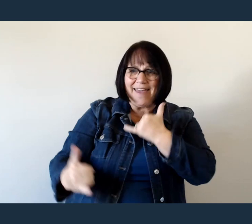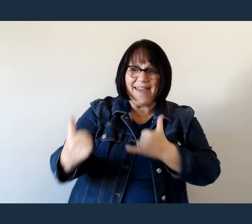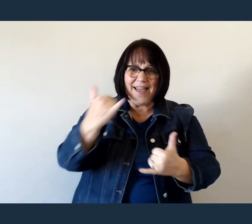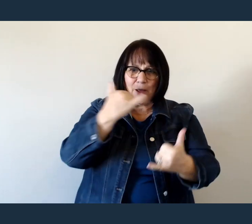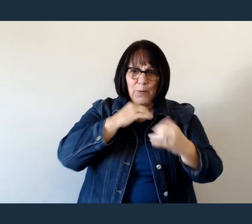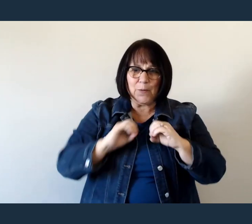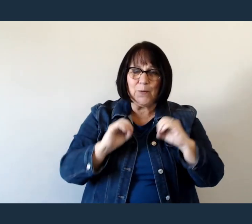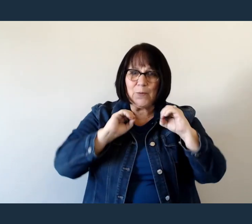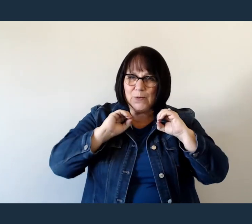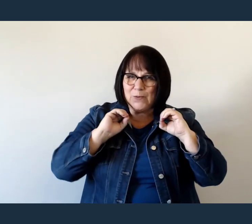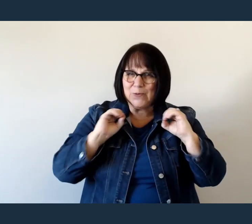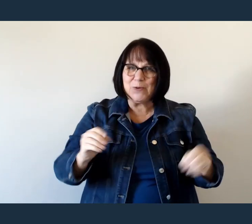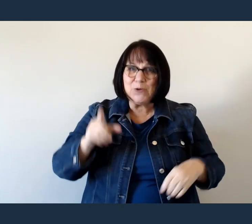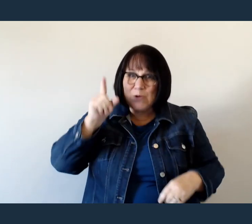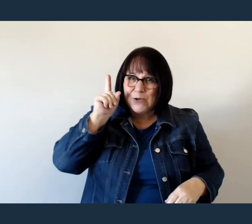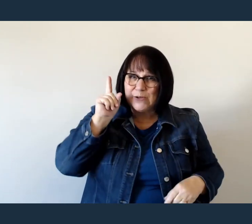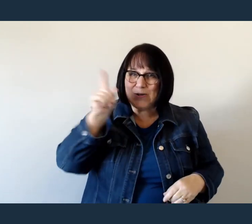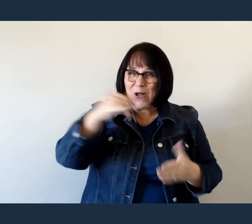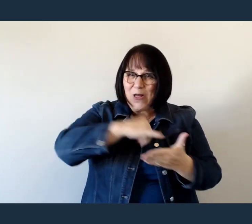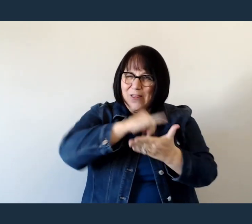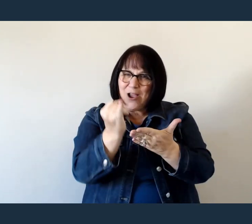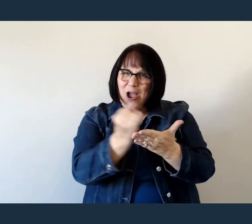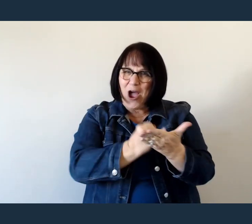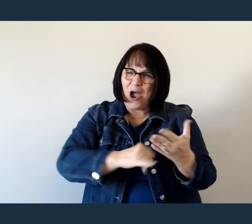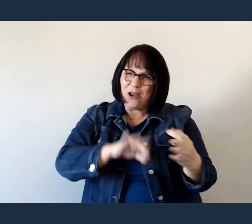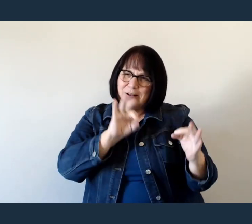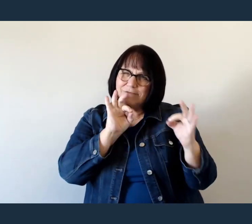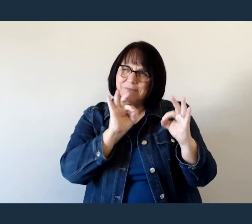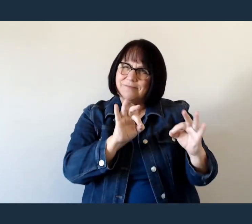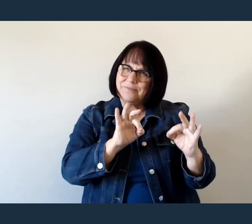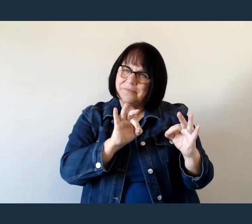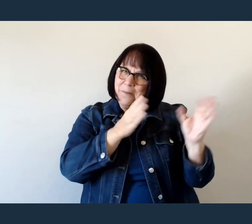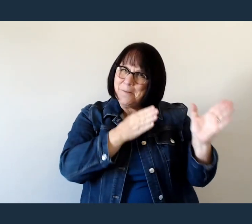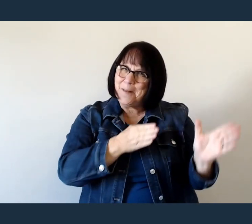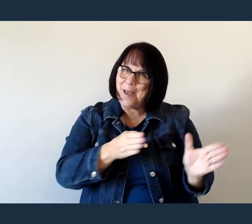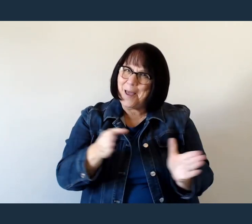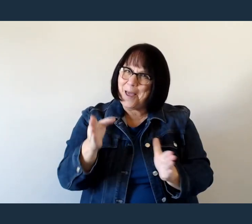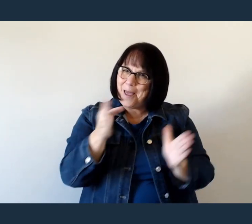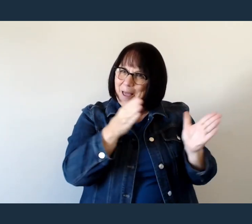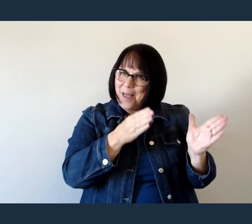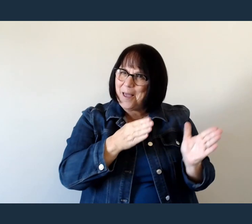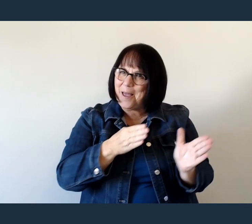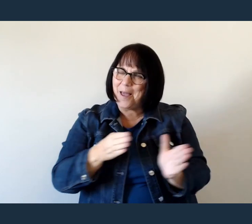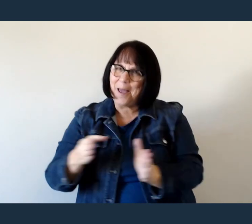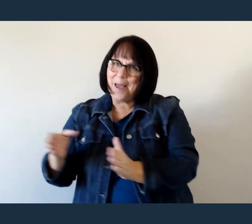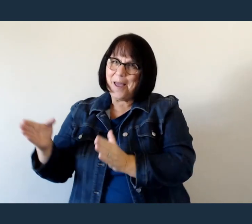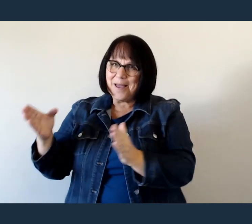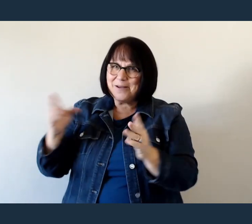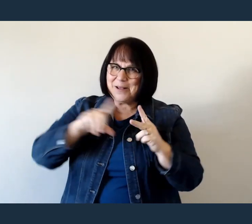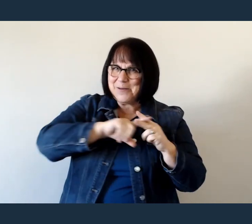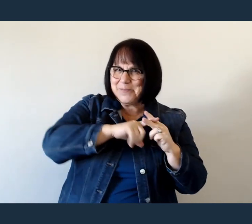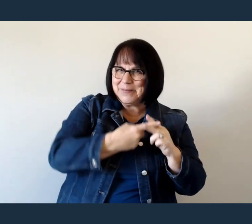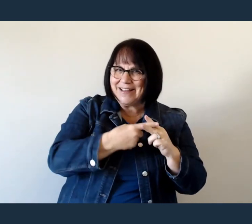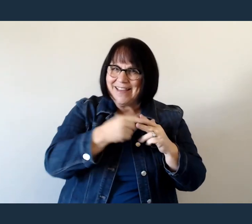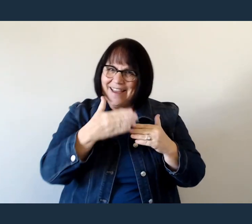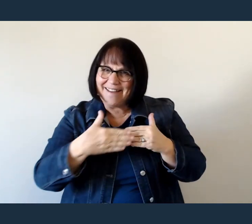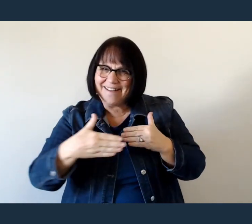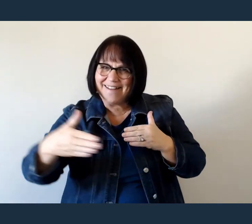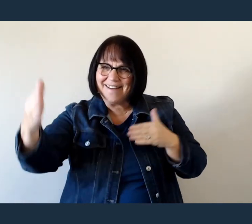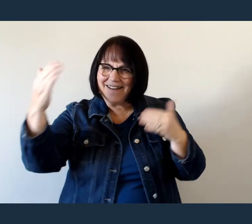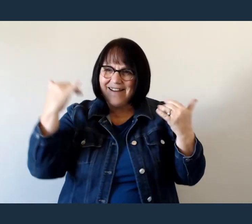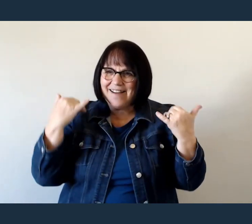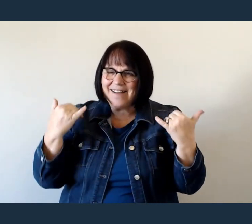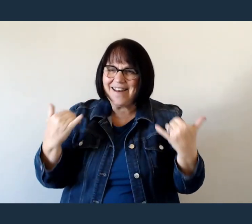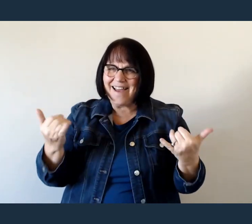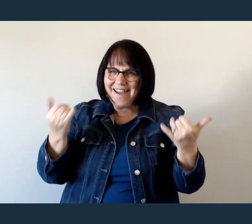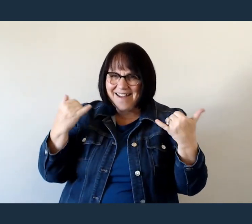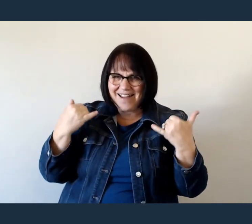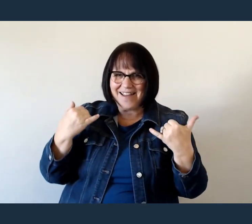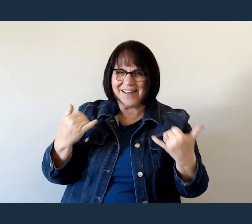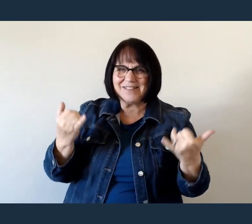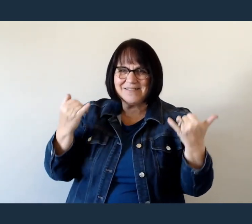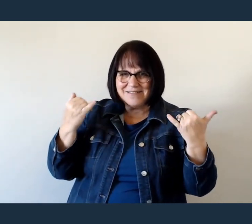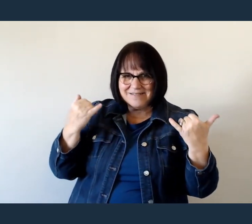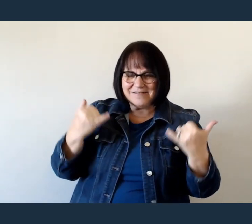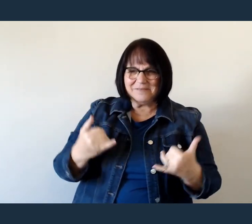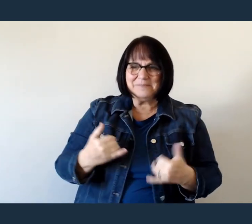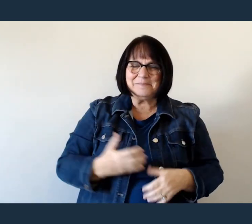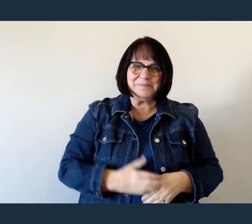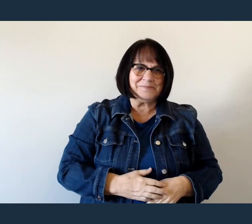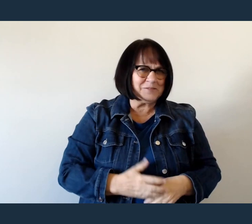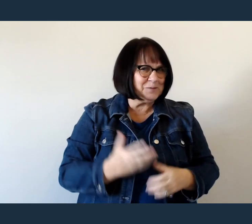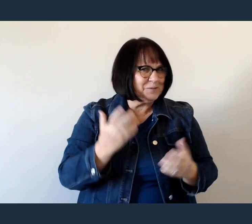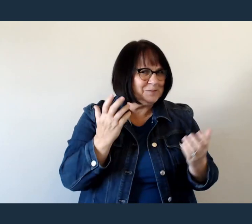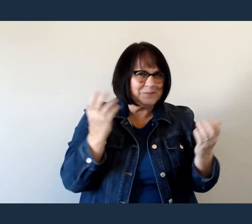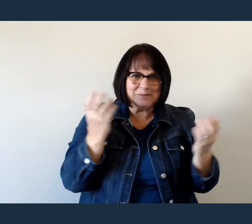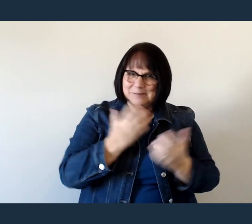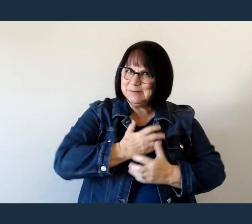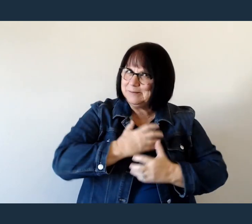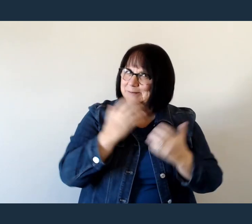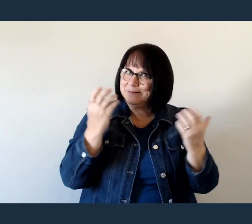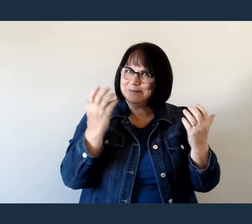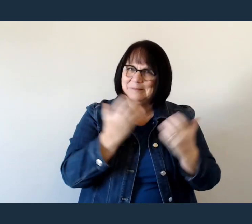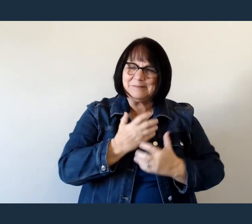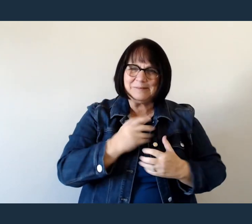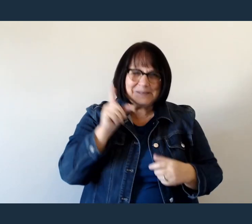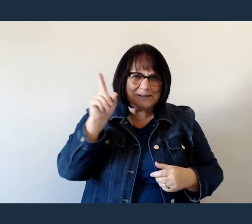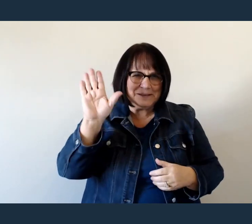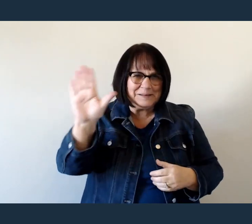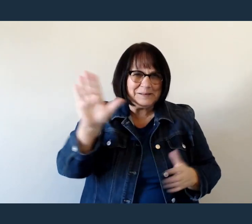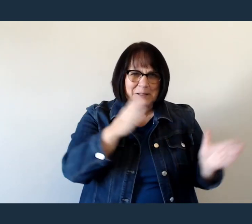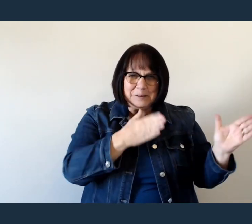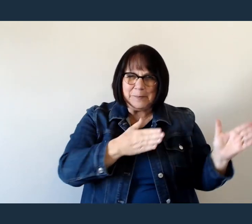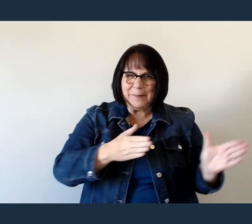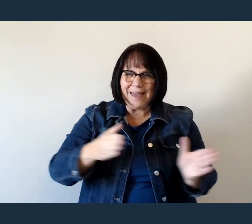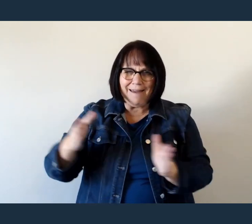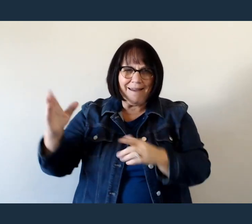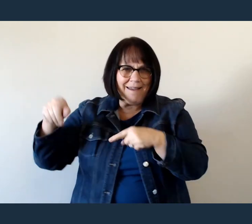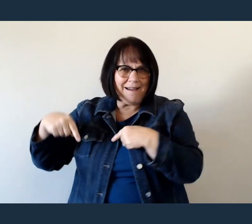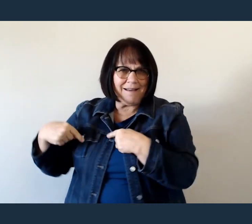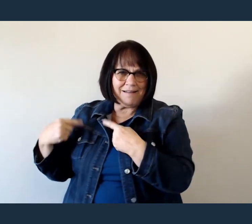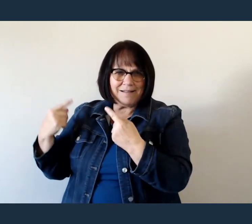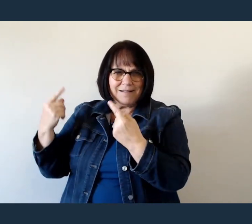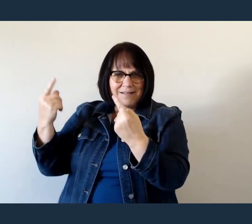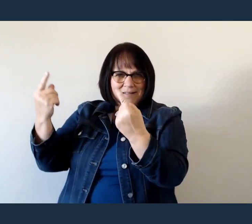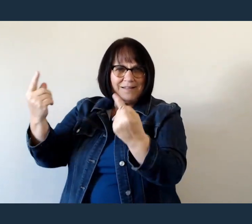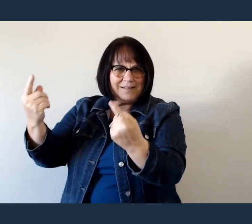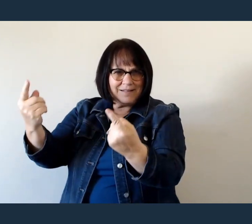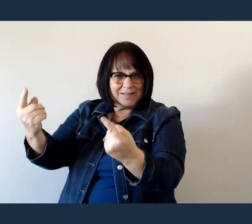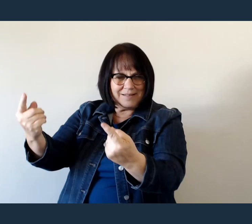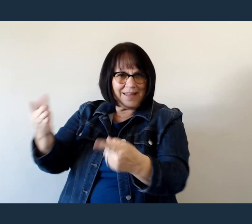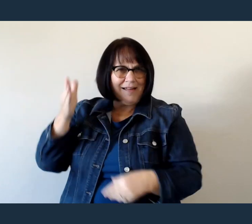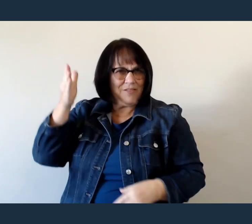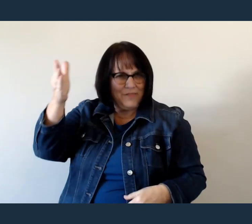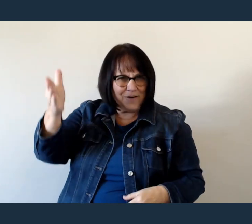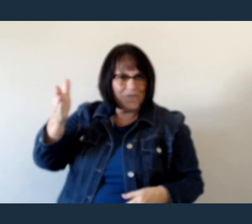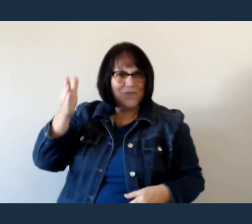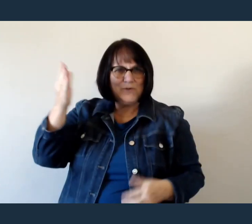You're an artist and a potter I'm the canvas and the clay